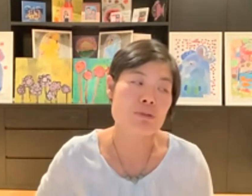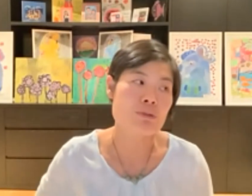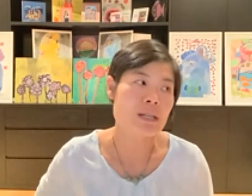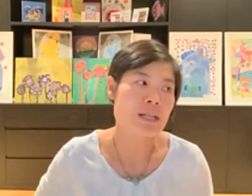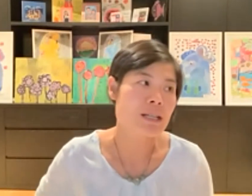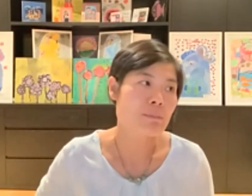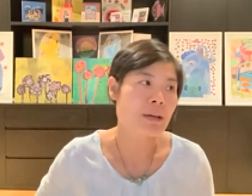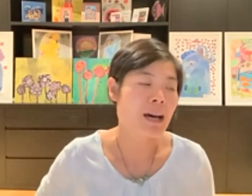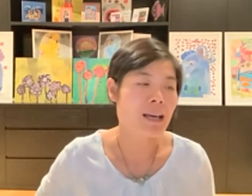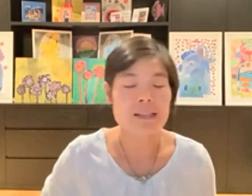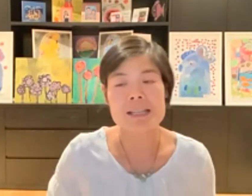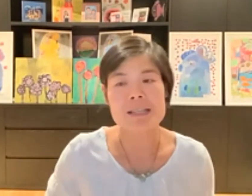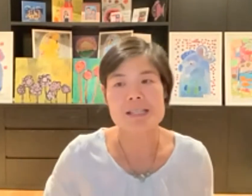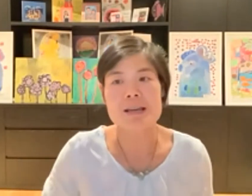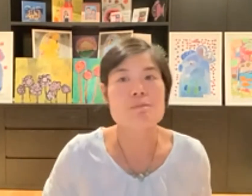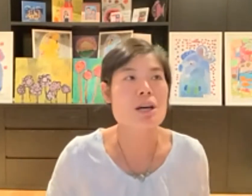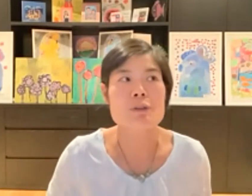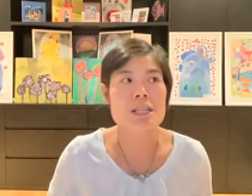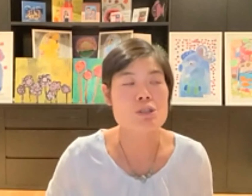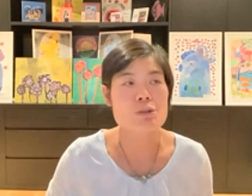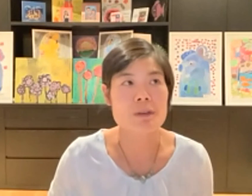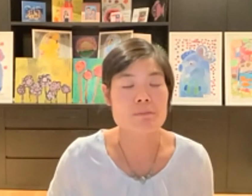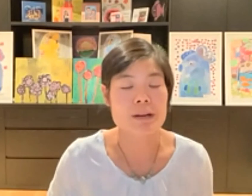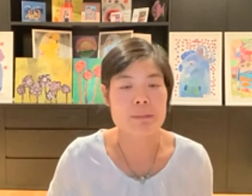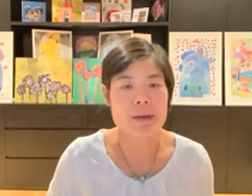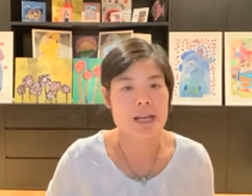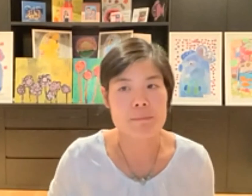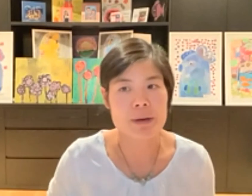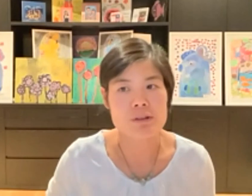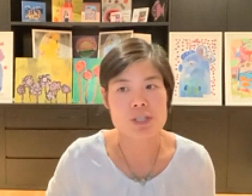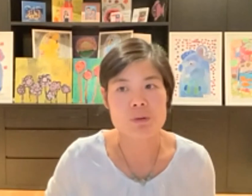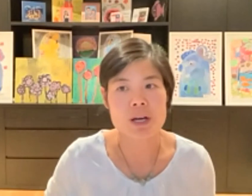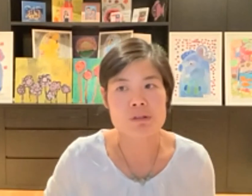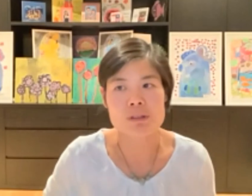At the same time we need to be pragmatic about it.